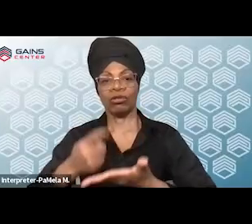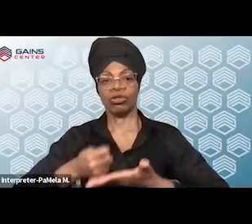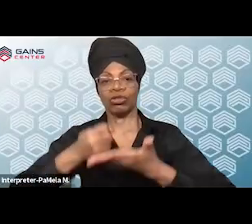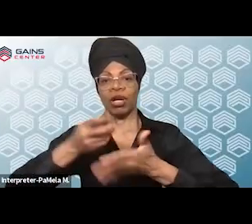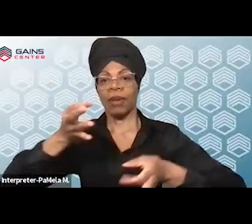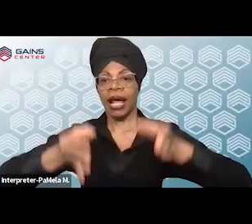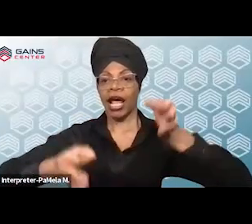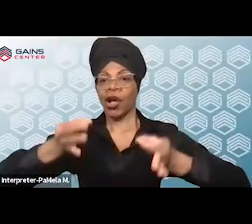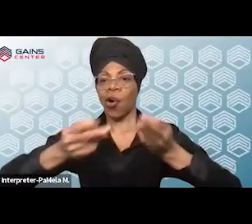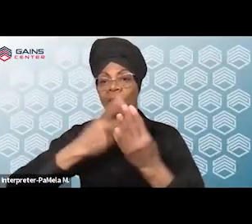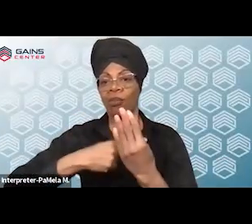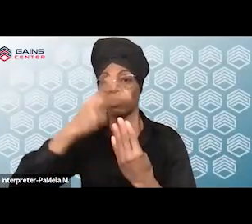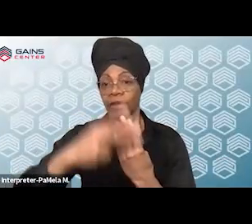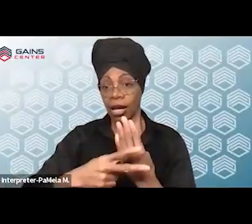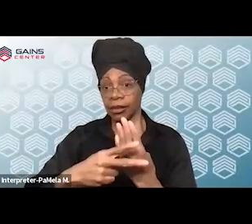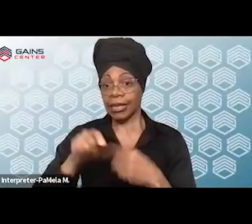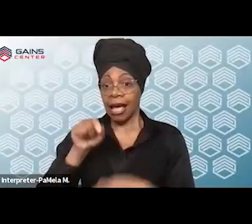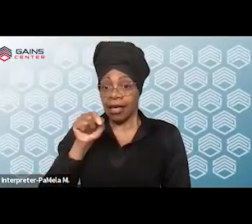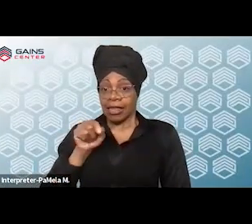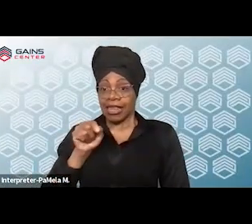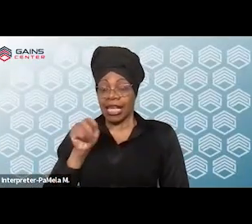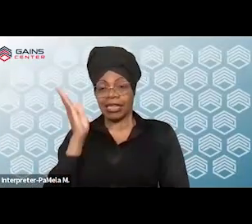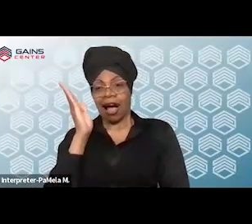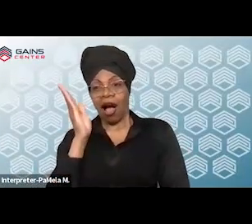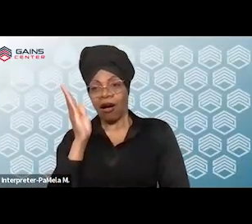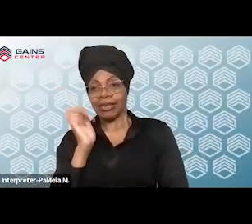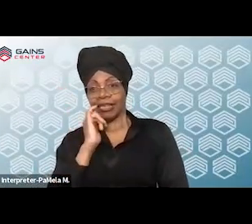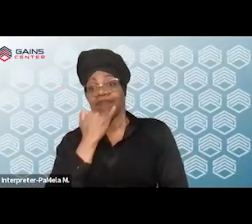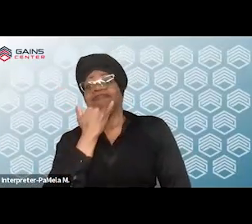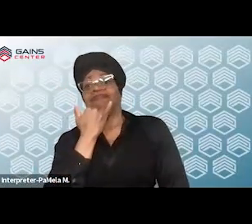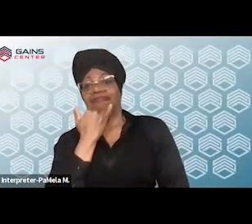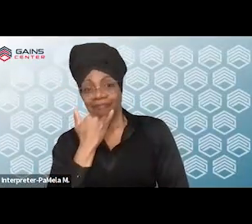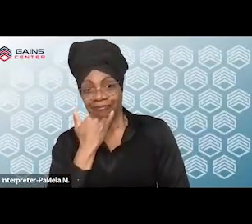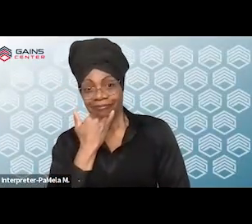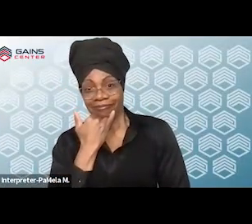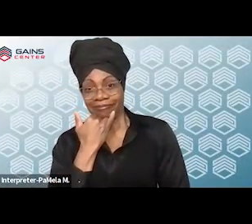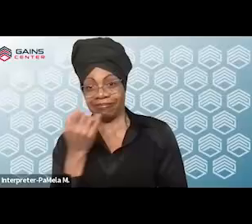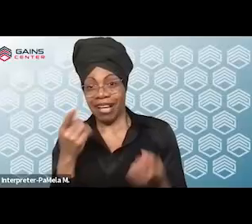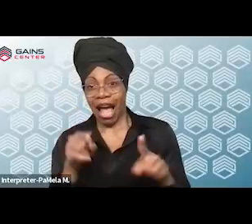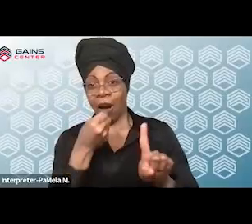I really kind of accidentally came across to be honest with you.